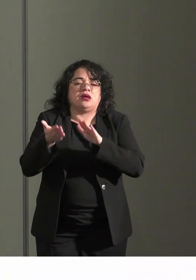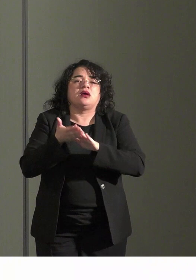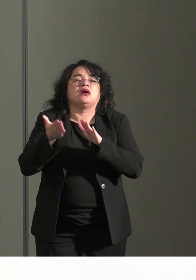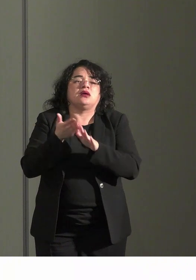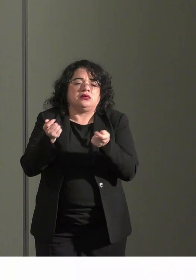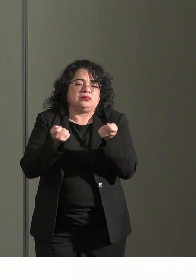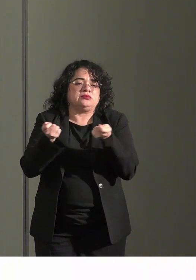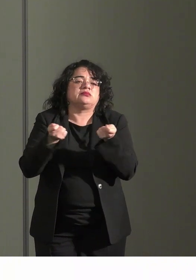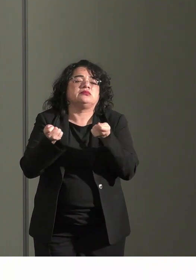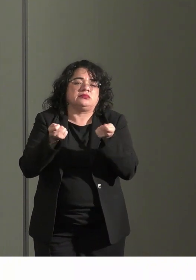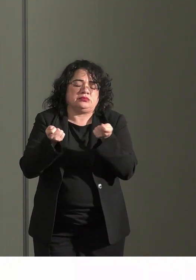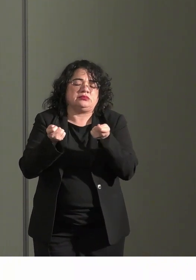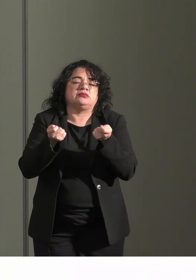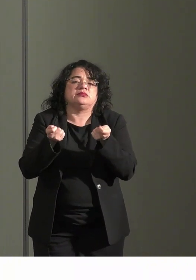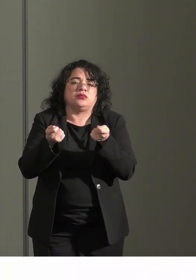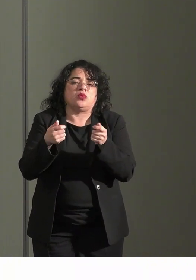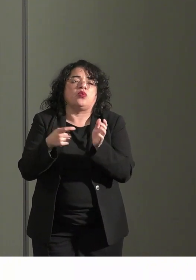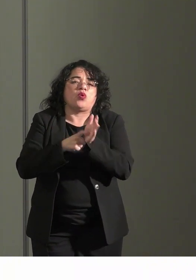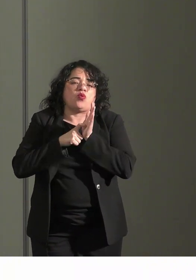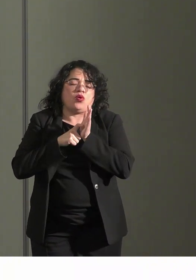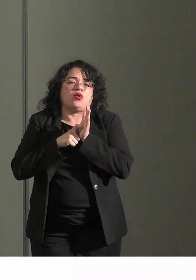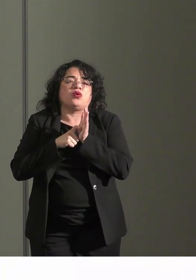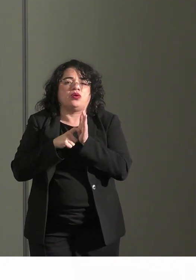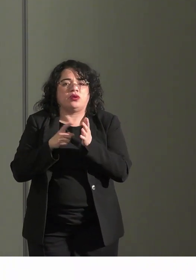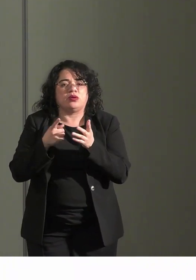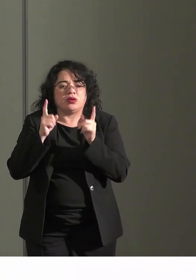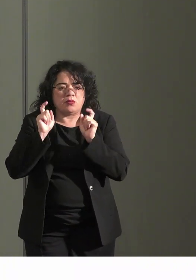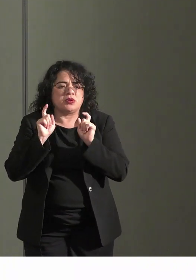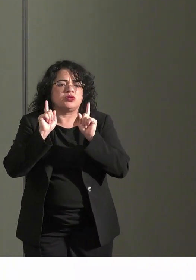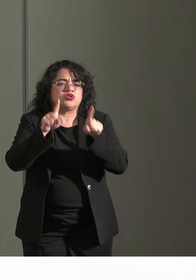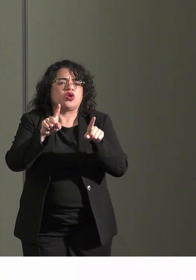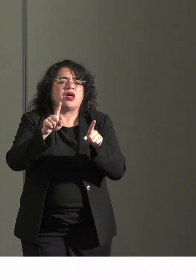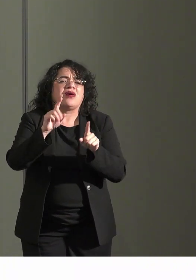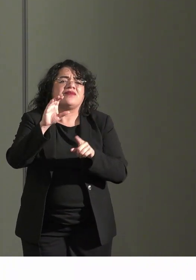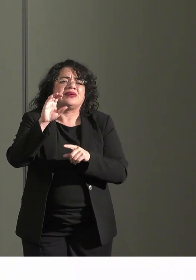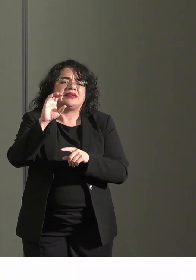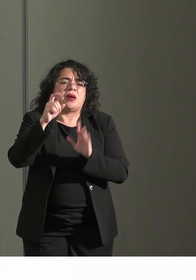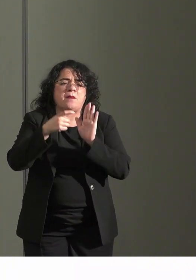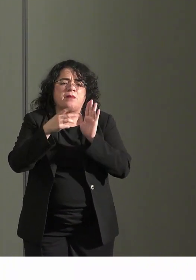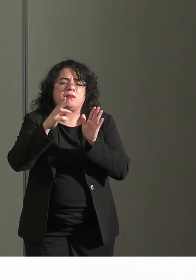For example, you have to have a certain mark on the CU mark on devices. You need